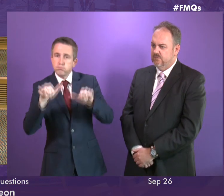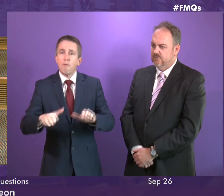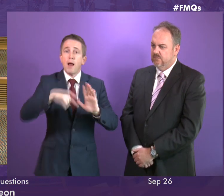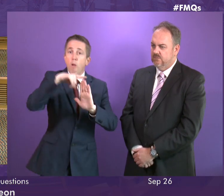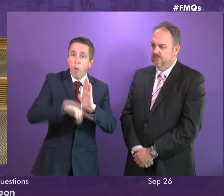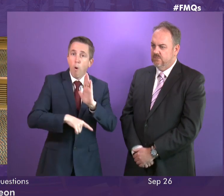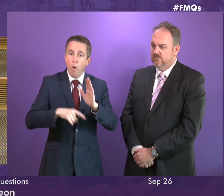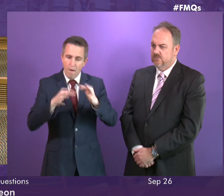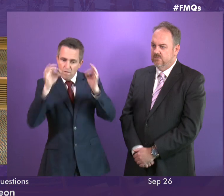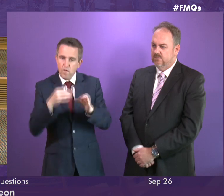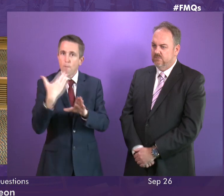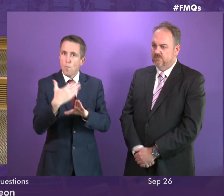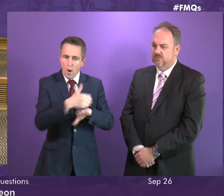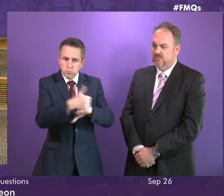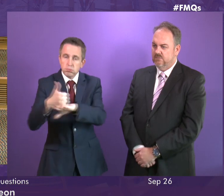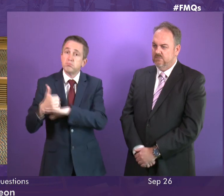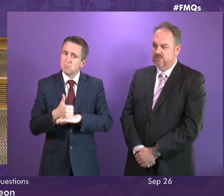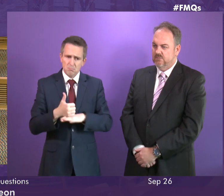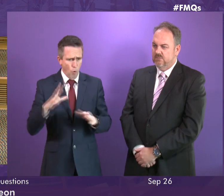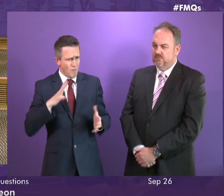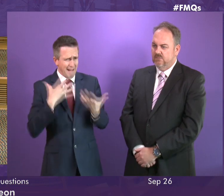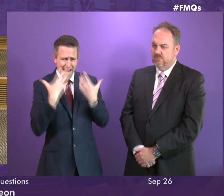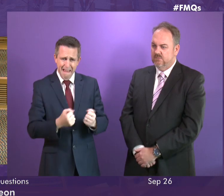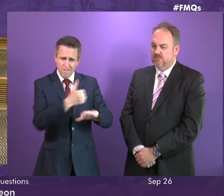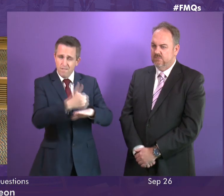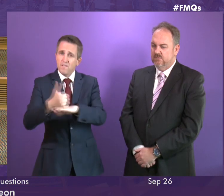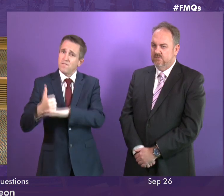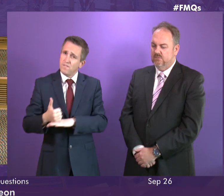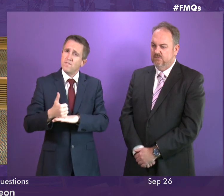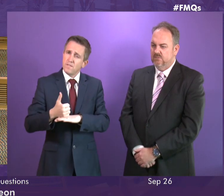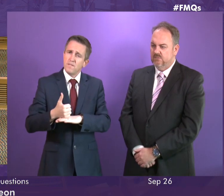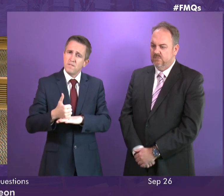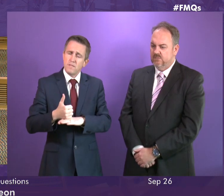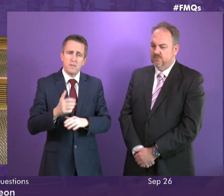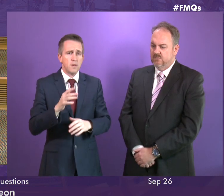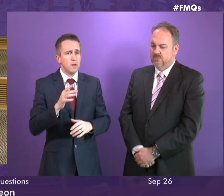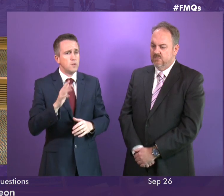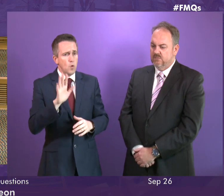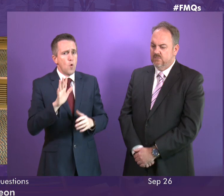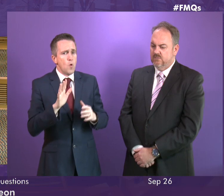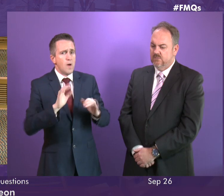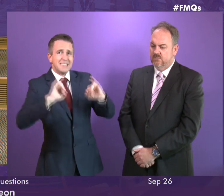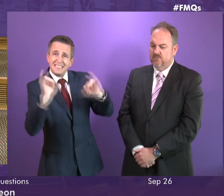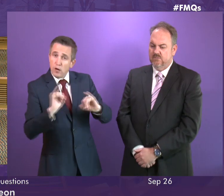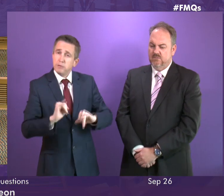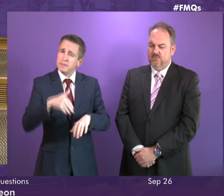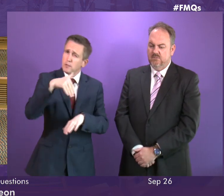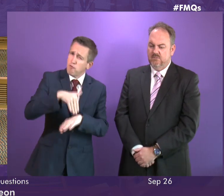which I believe is what has happened. It is absolutely correct for the most serious offenders